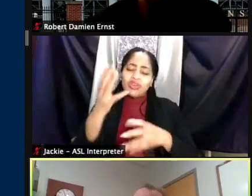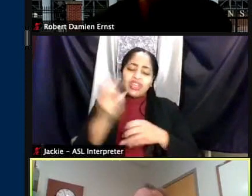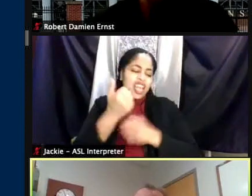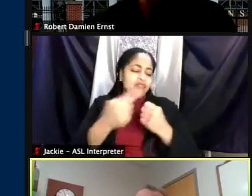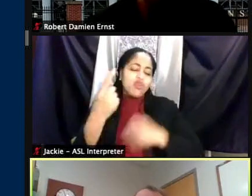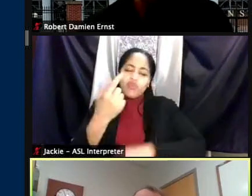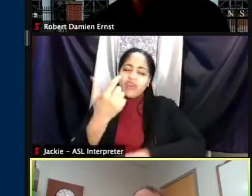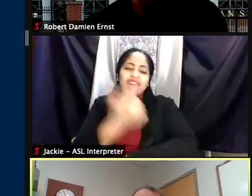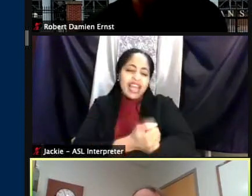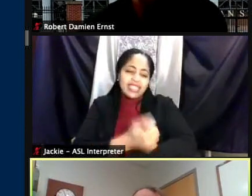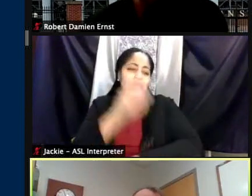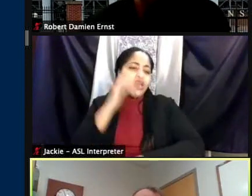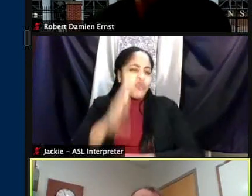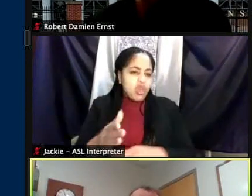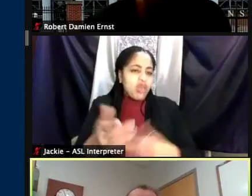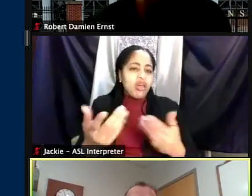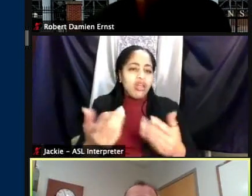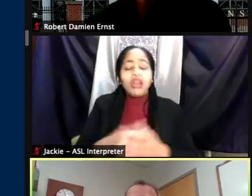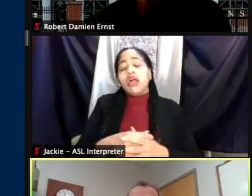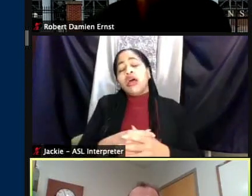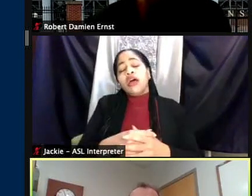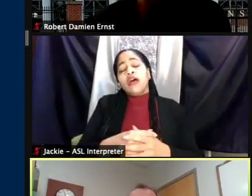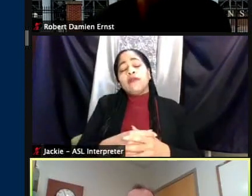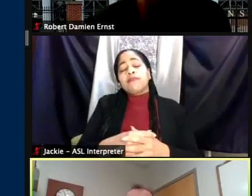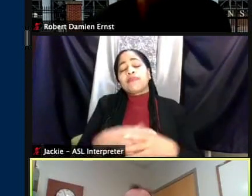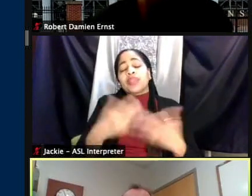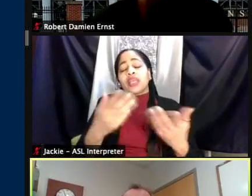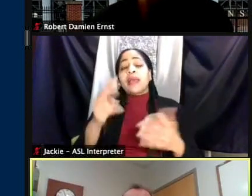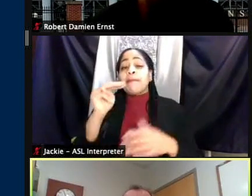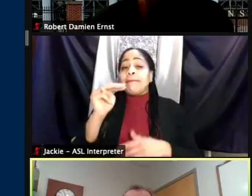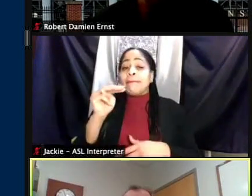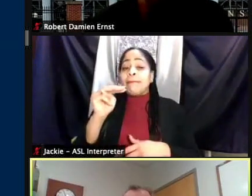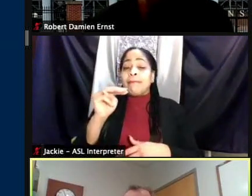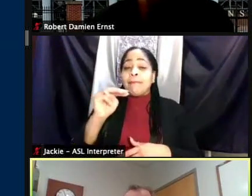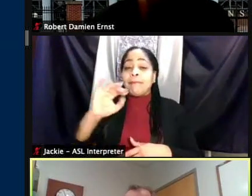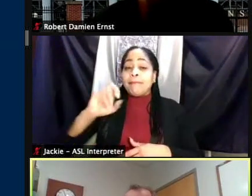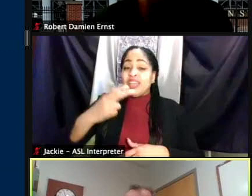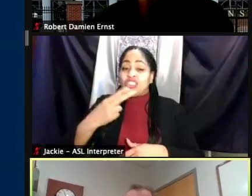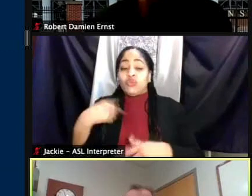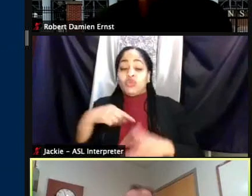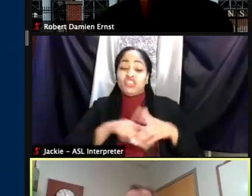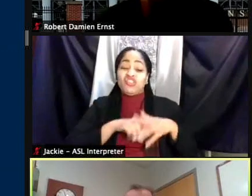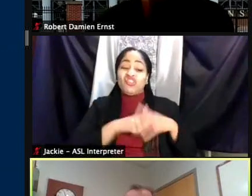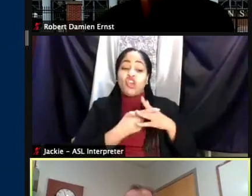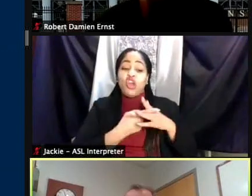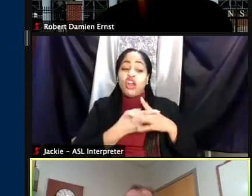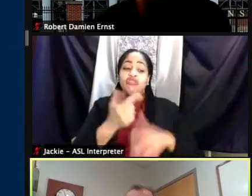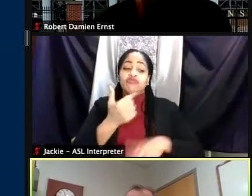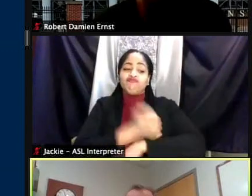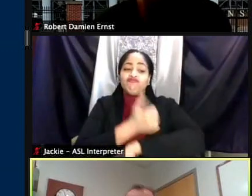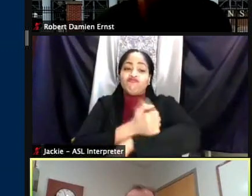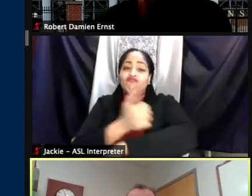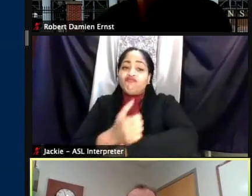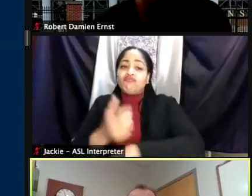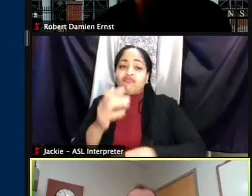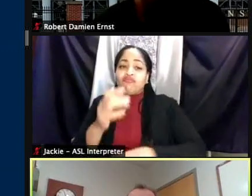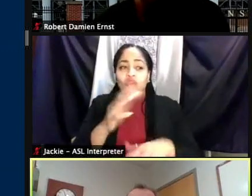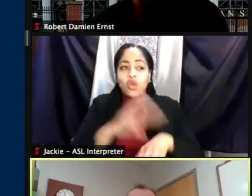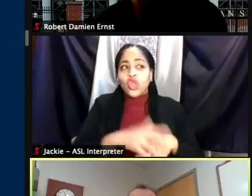but one of the things... At Michigan, we started in earnest vaccinating on the 21st of December,